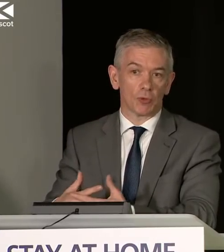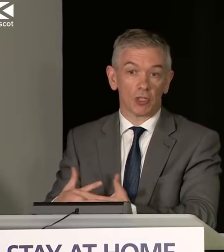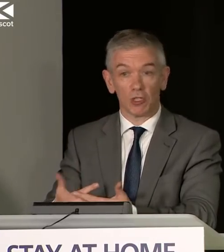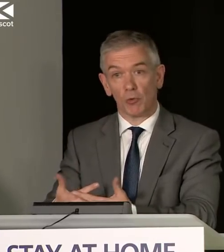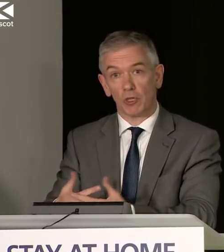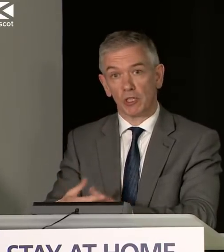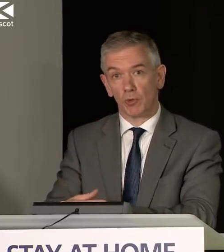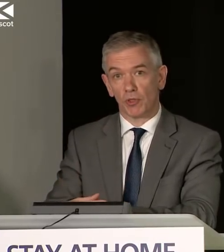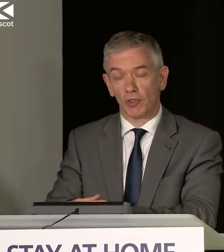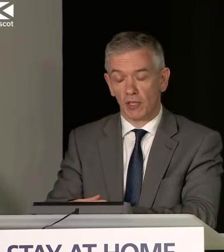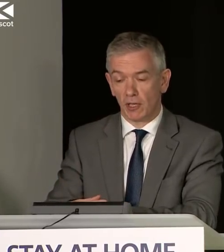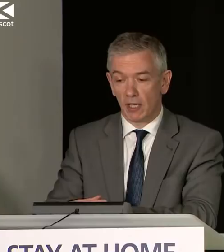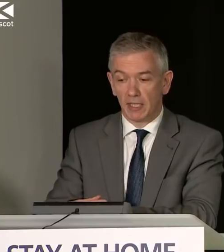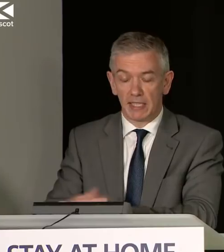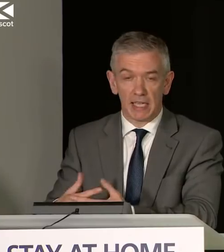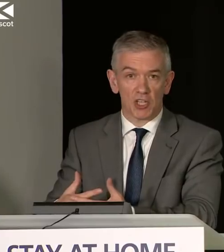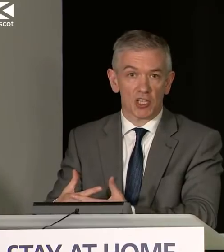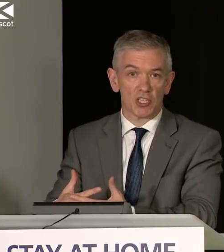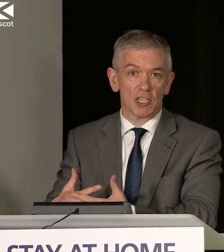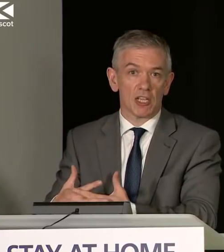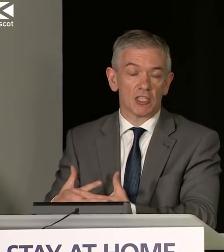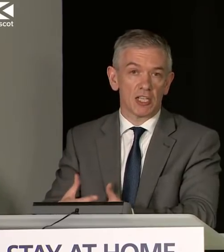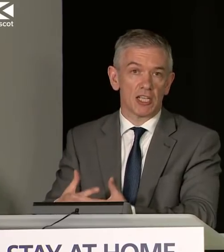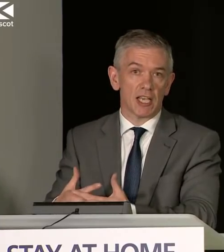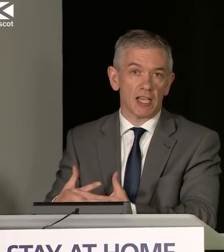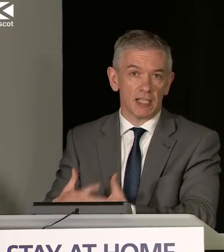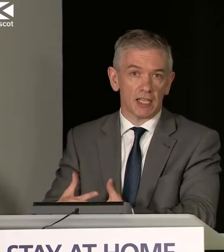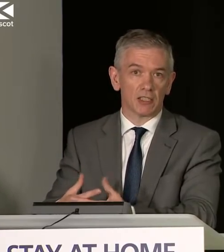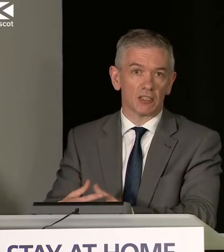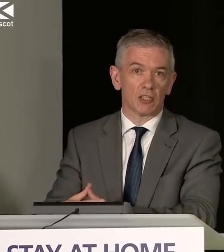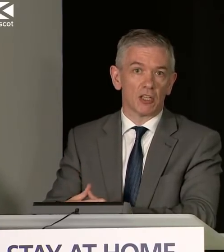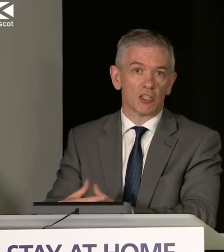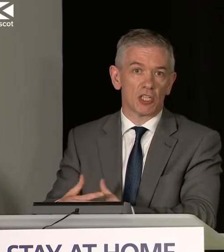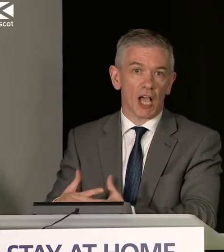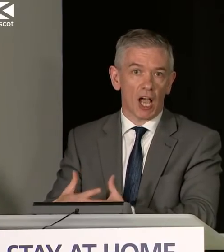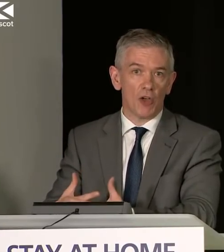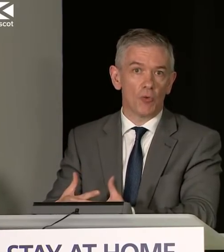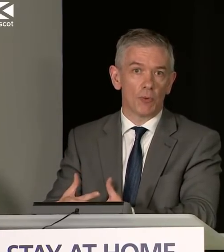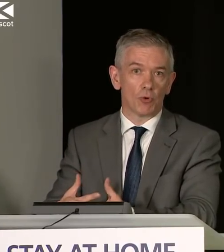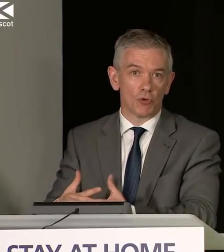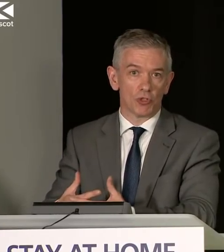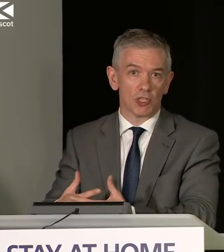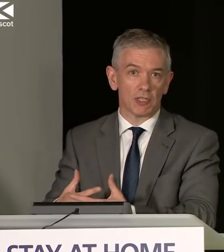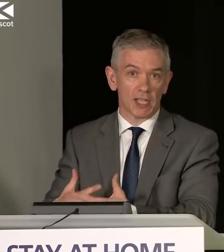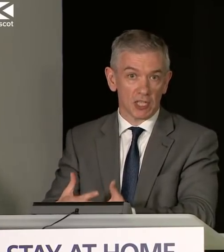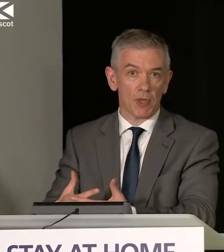And we are currently working with the DHSC in England to see how we will use the dexamethasone